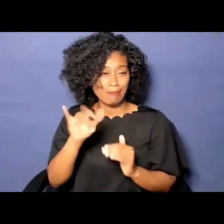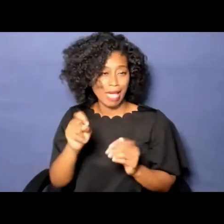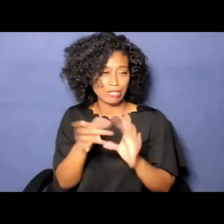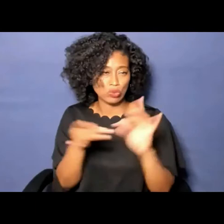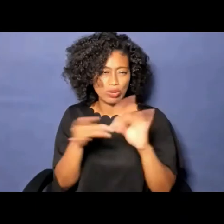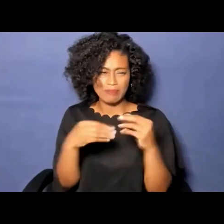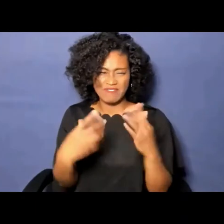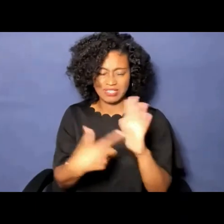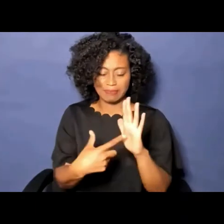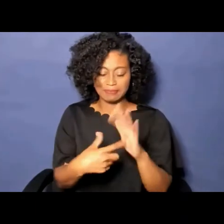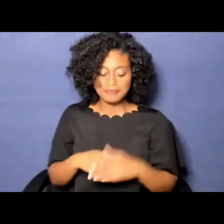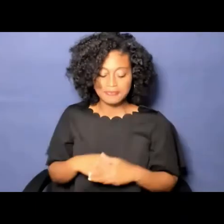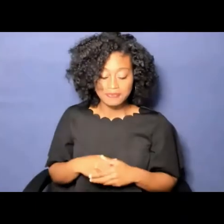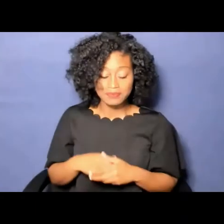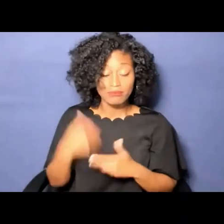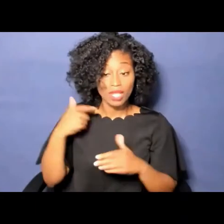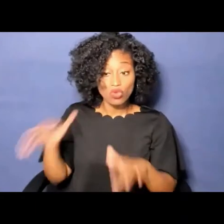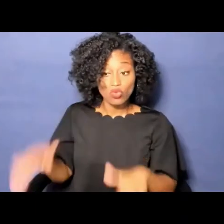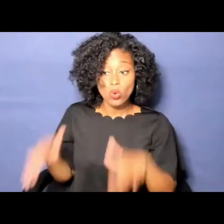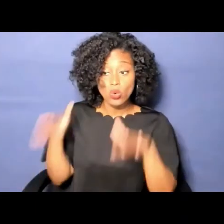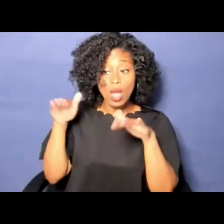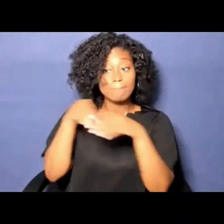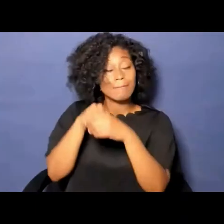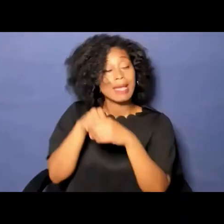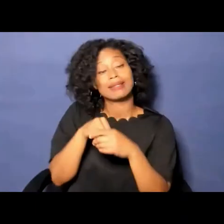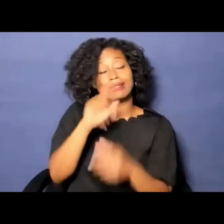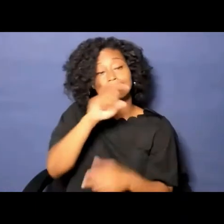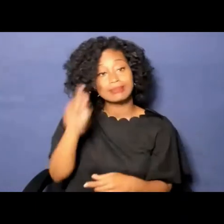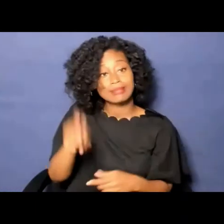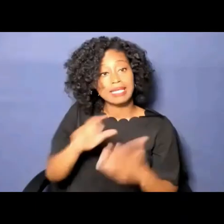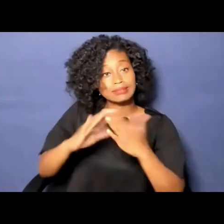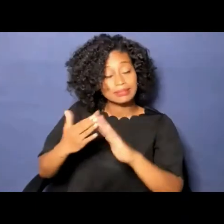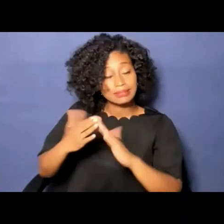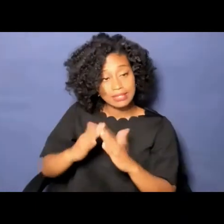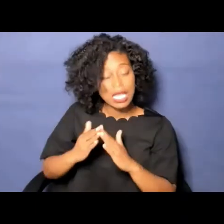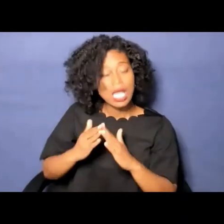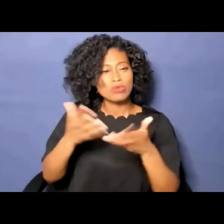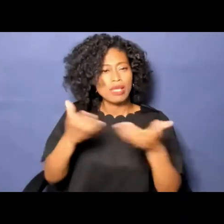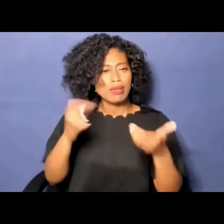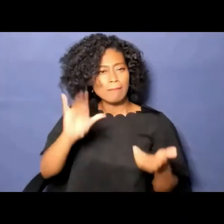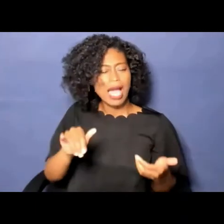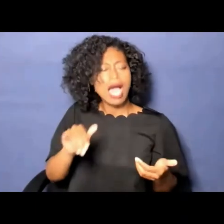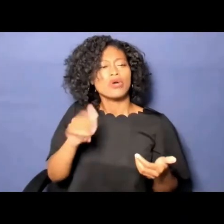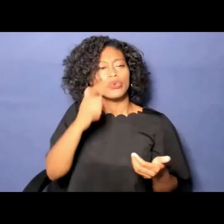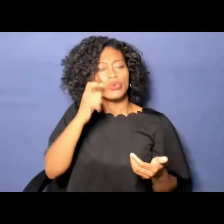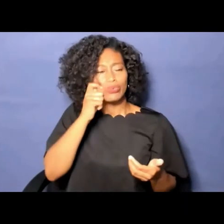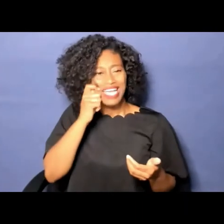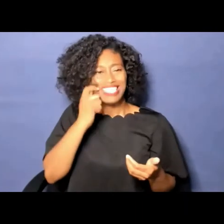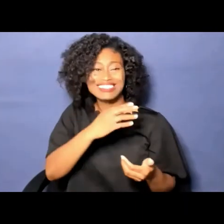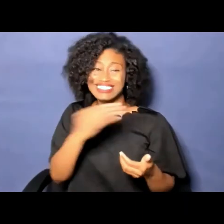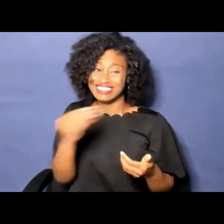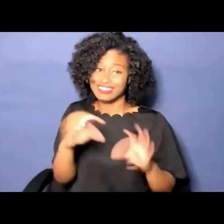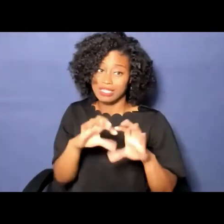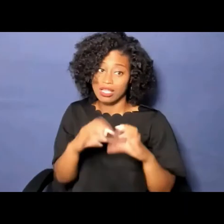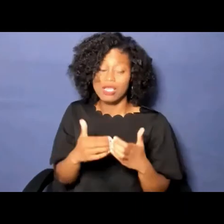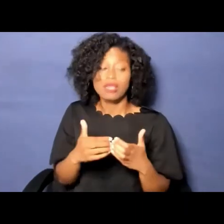As a kid growing up in a Texas City segregated by race and class, Mexicans on the west side, blocks